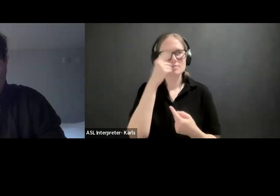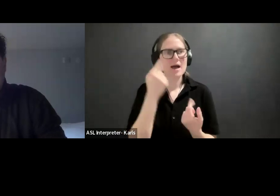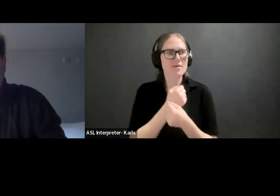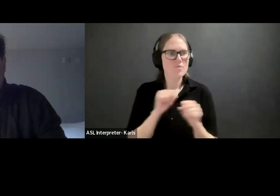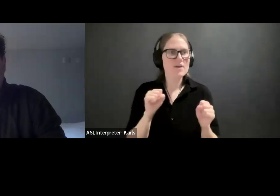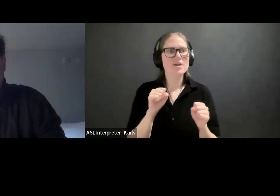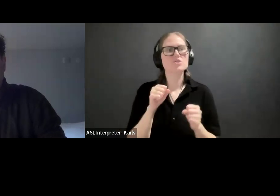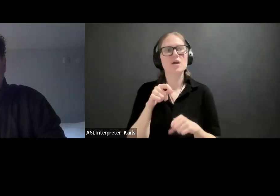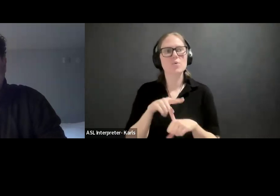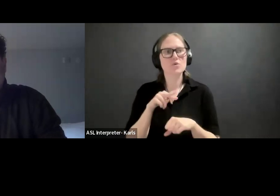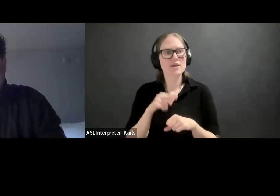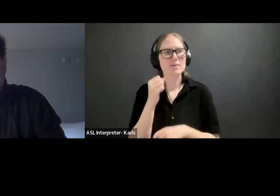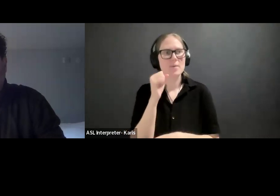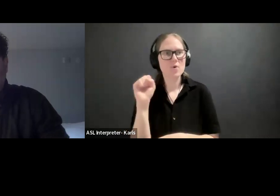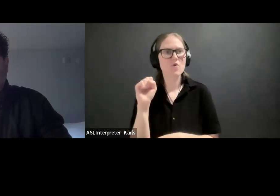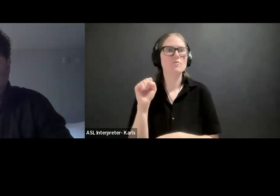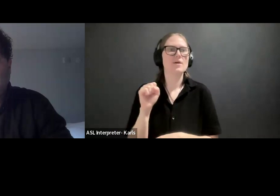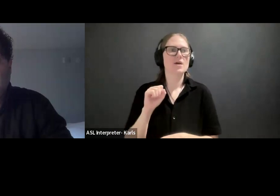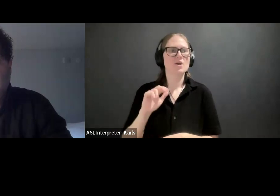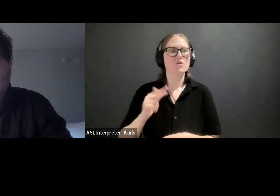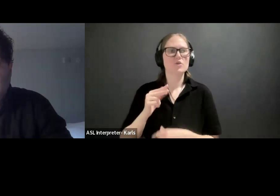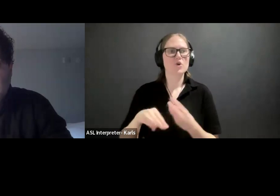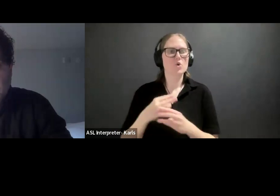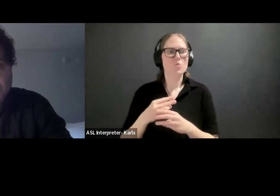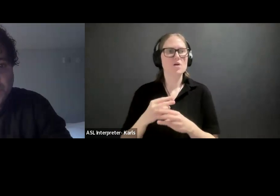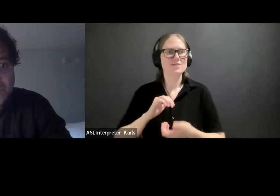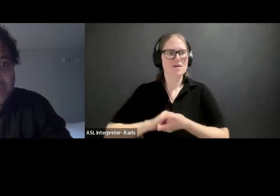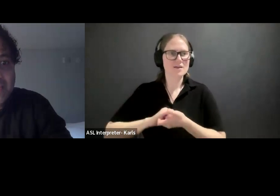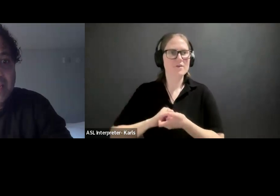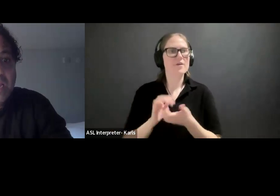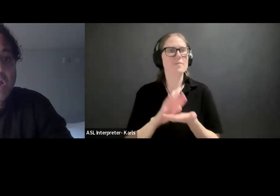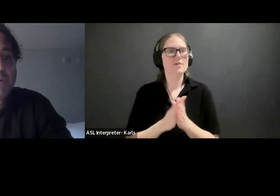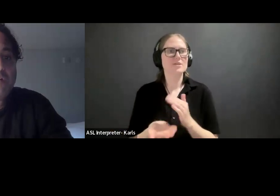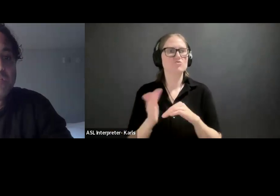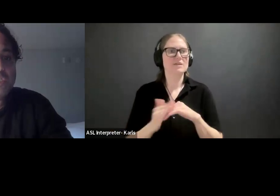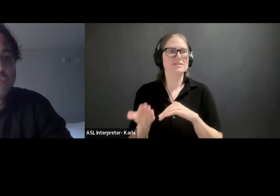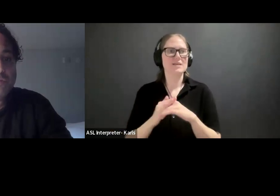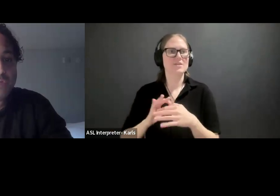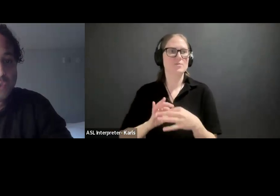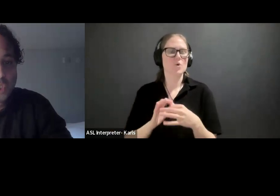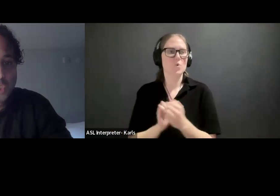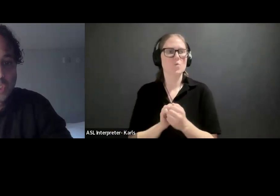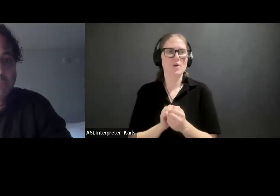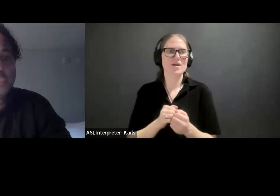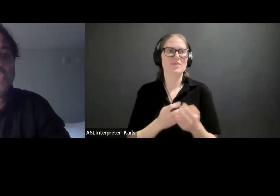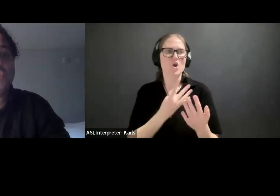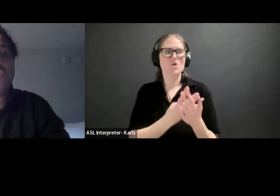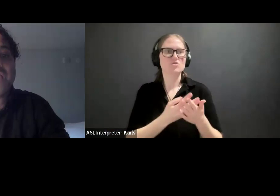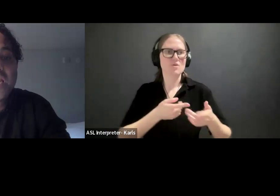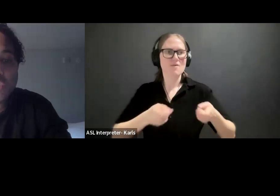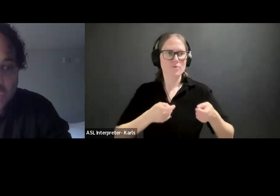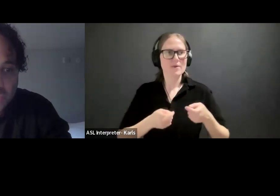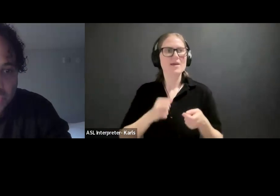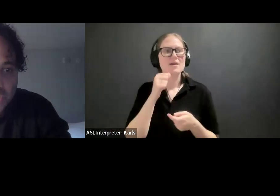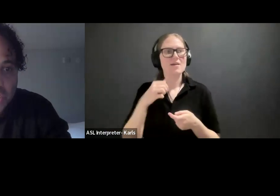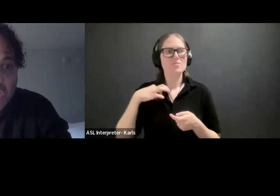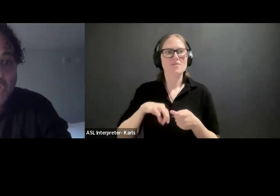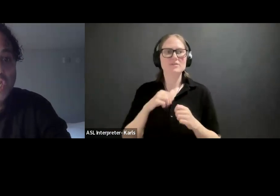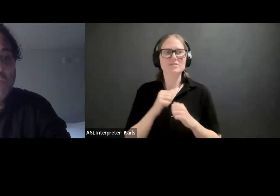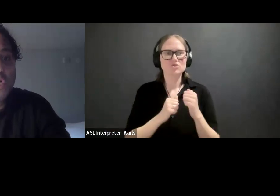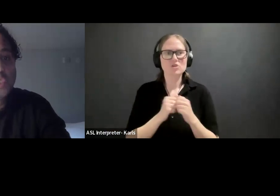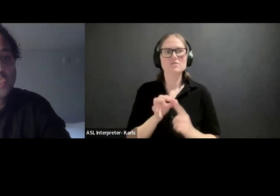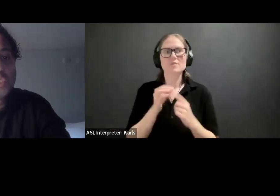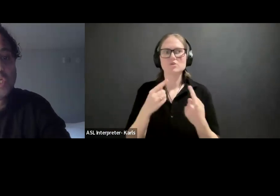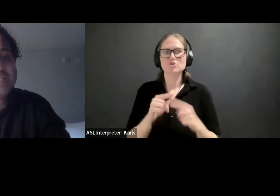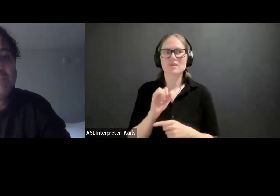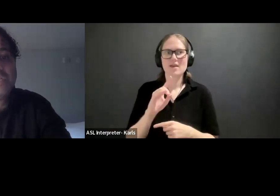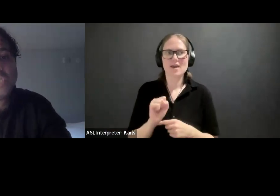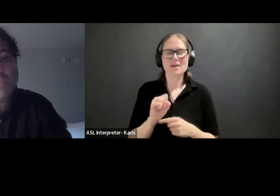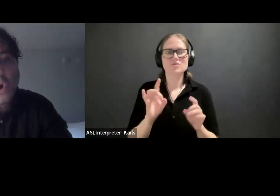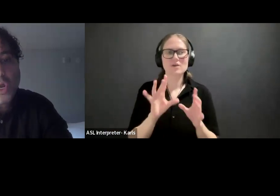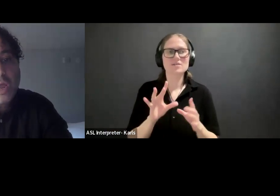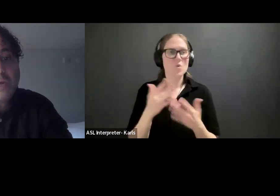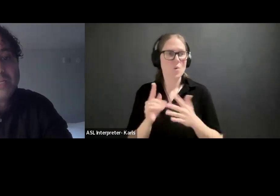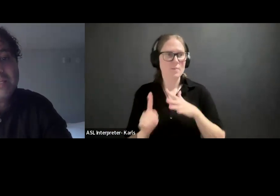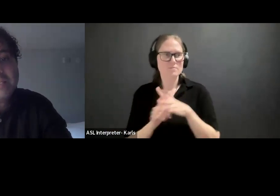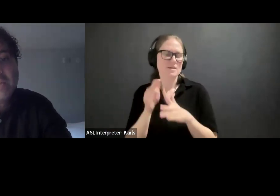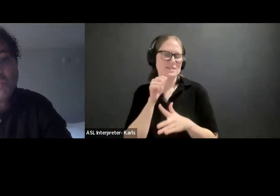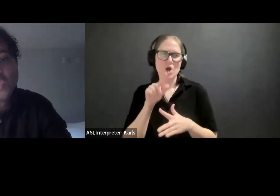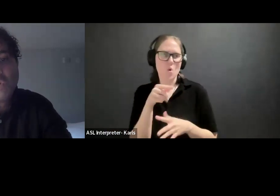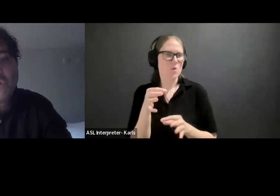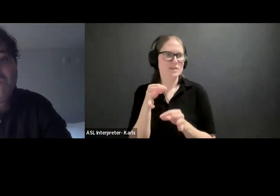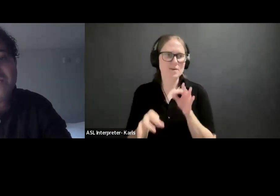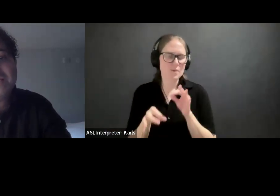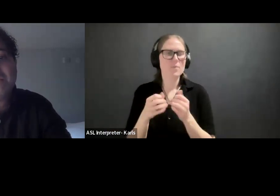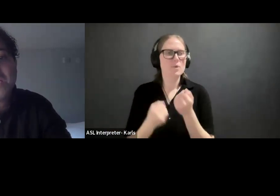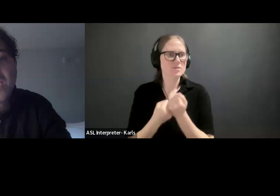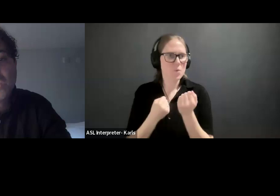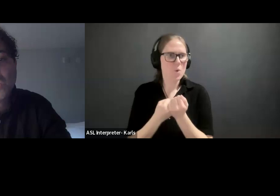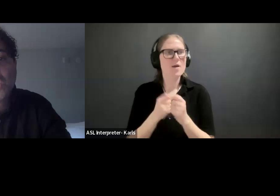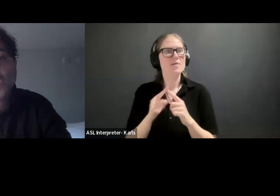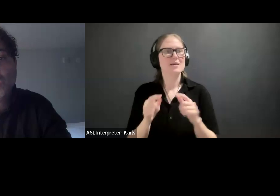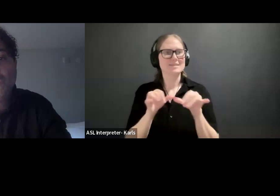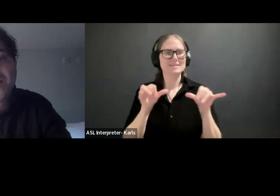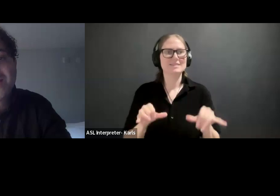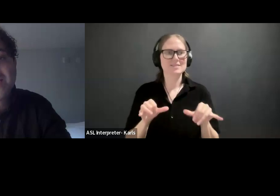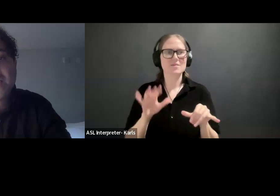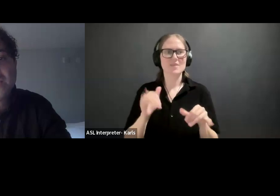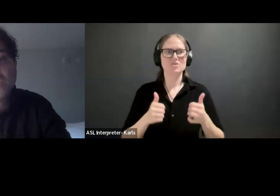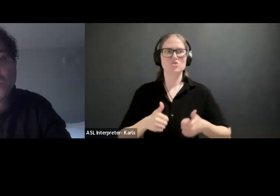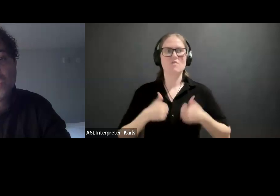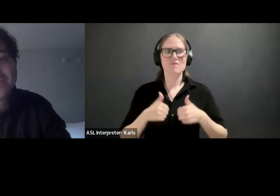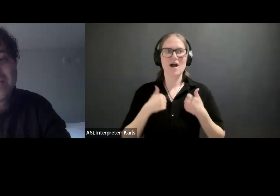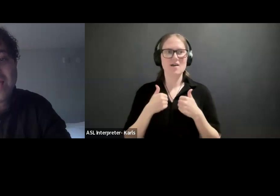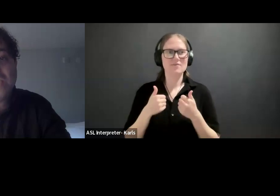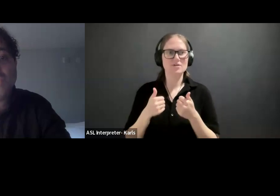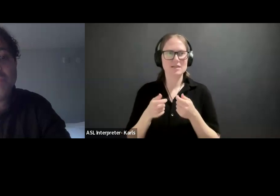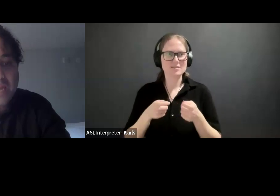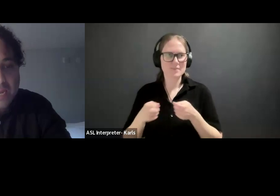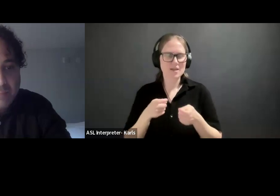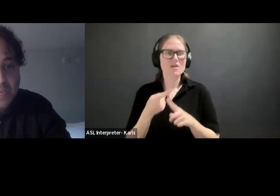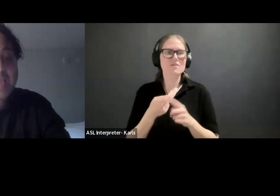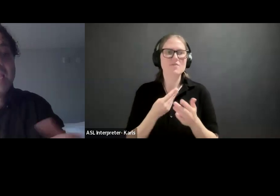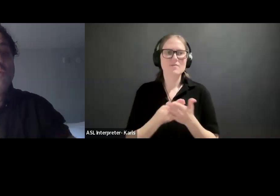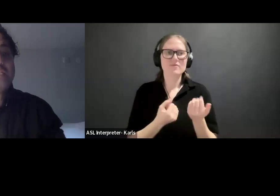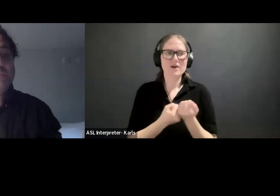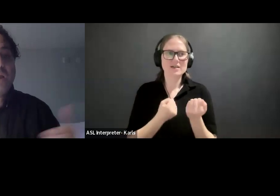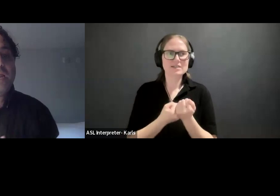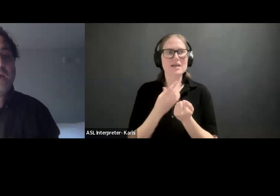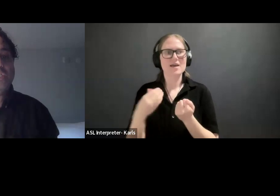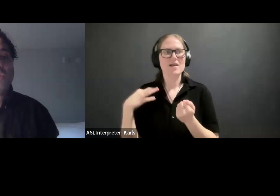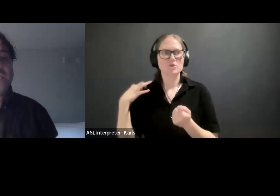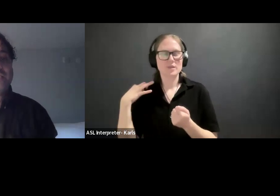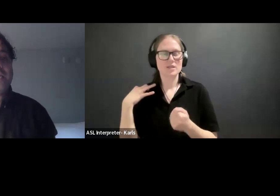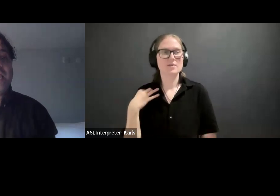become increasingly intangible with carceral governance. non-profit infrastructure, especially during the AIDS crisis. What emerges is not simply support, but a system where survival is mediated through funding institutions and eligibility. In West Berlin, I trace.